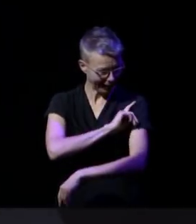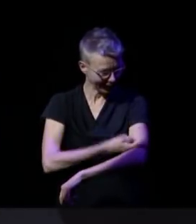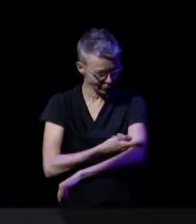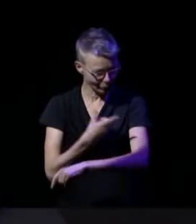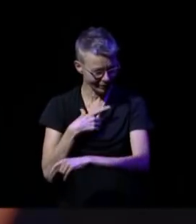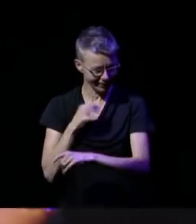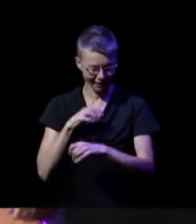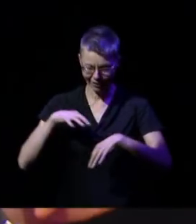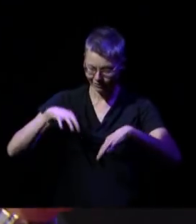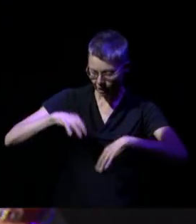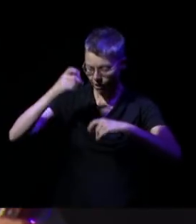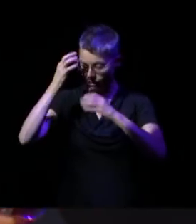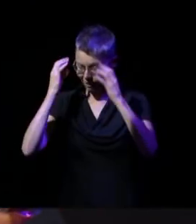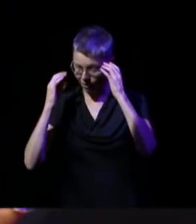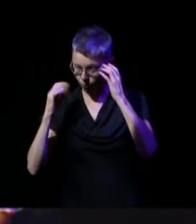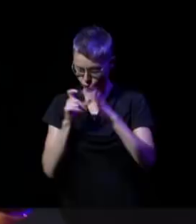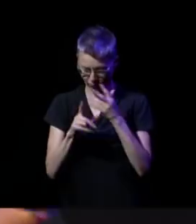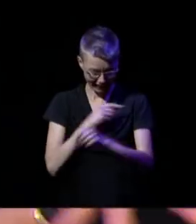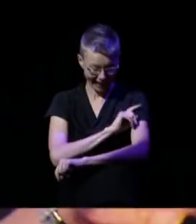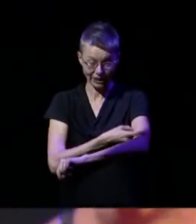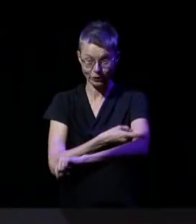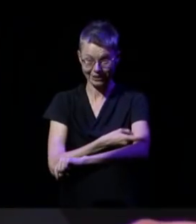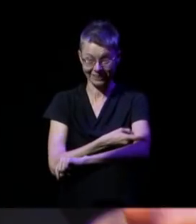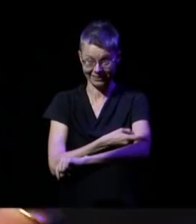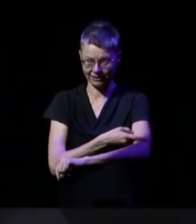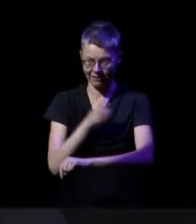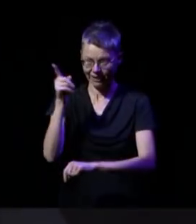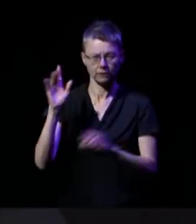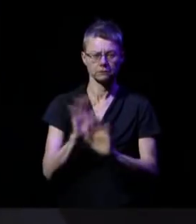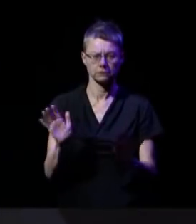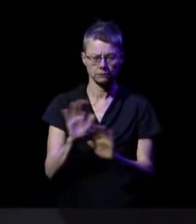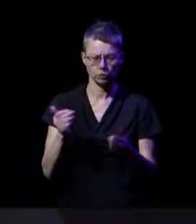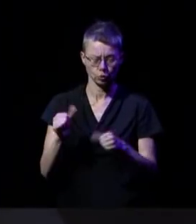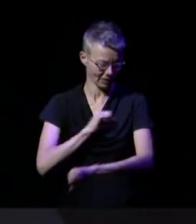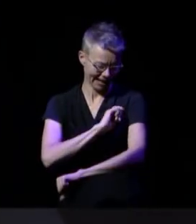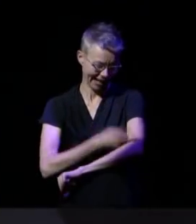if we weren't using it for that. And that's what they don't want us to do. They don't want us to use all of that energy